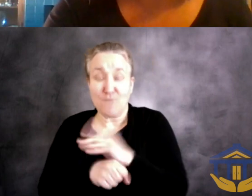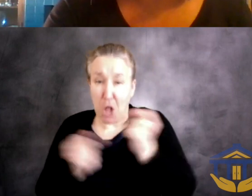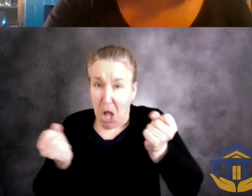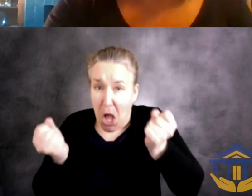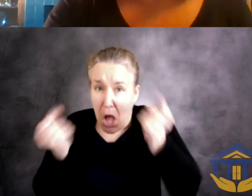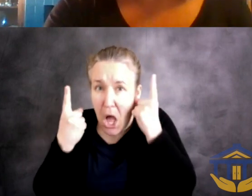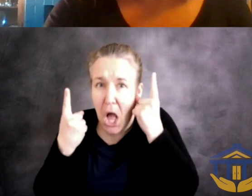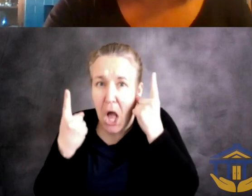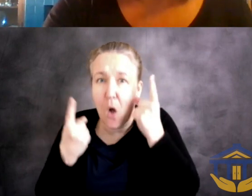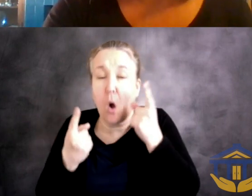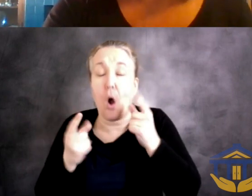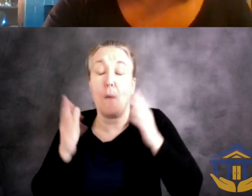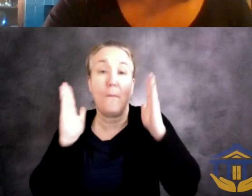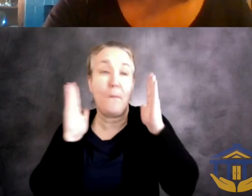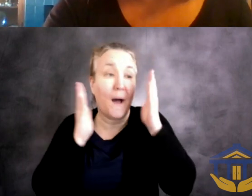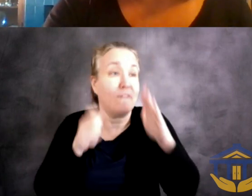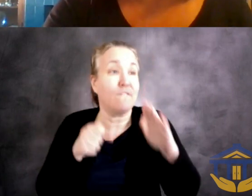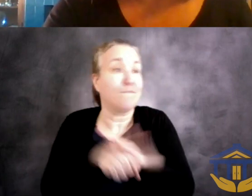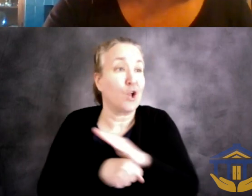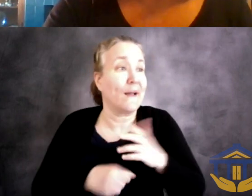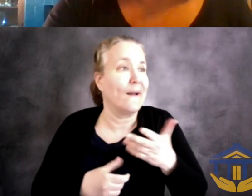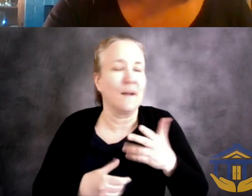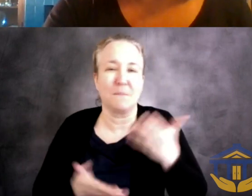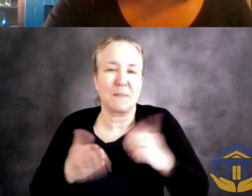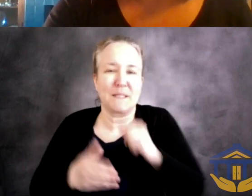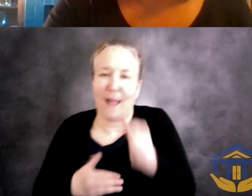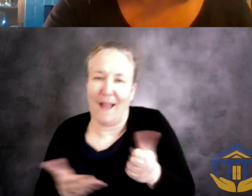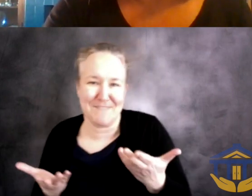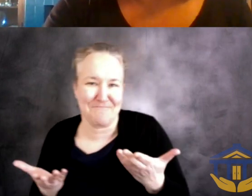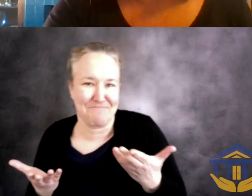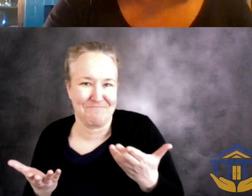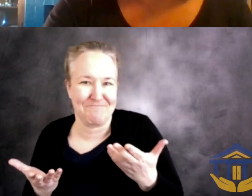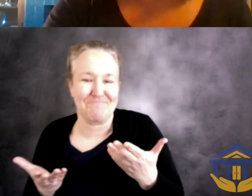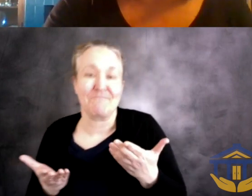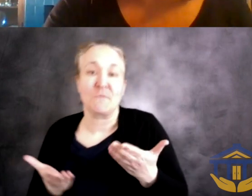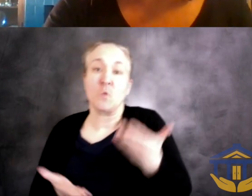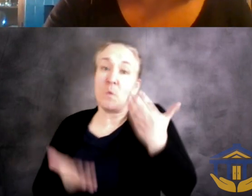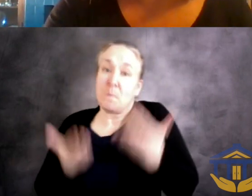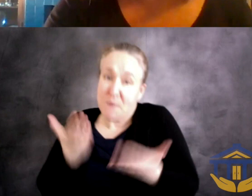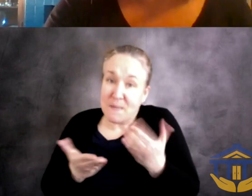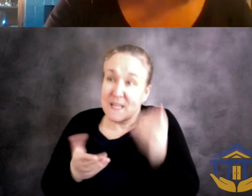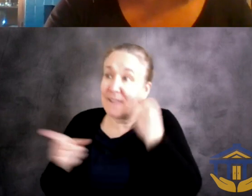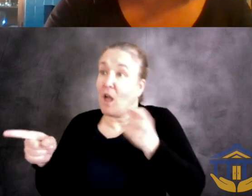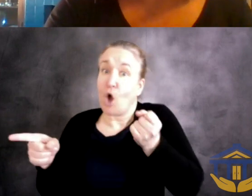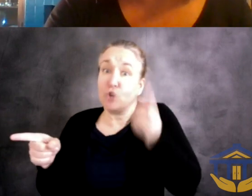attention to what you're saying and and so it may be that if they would better understand or